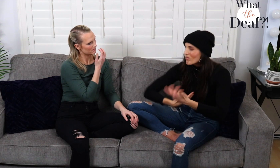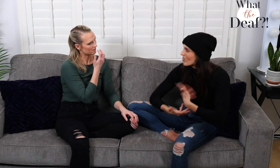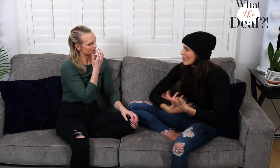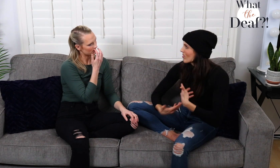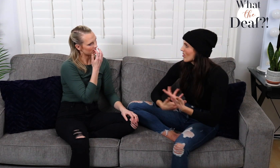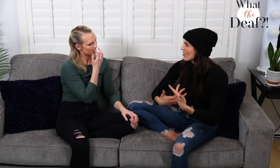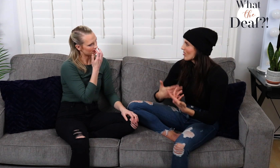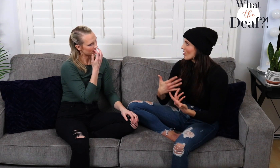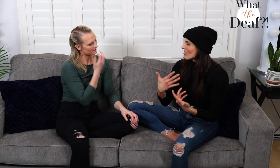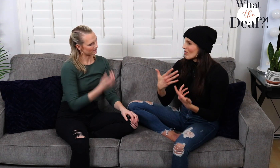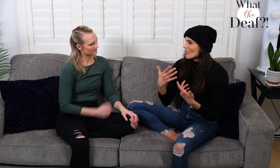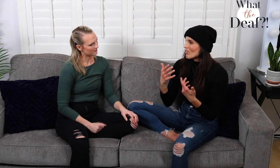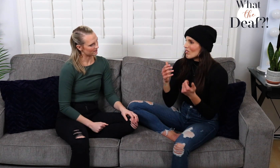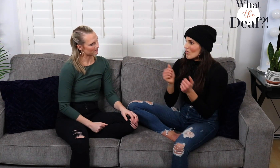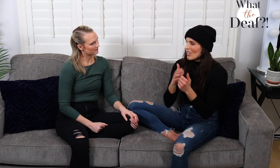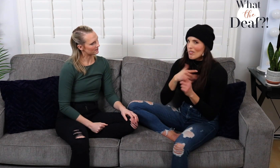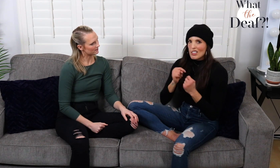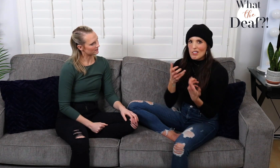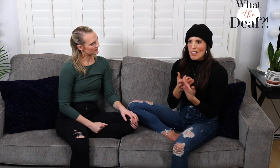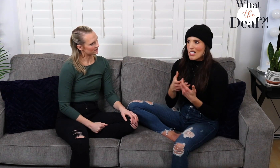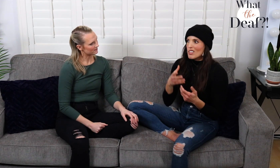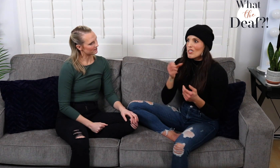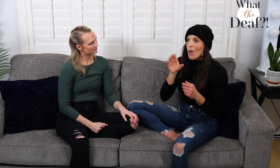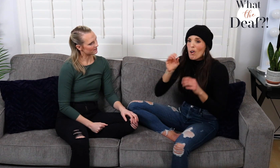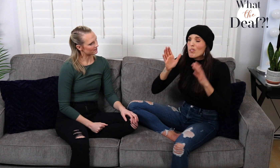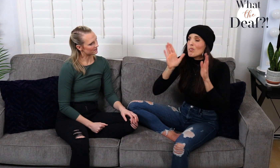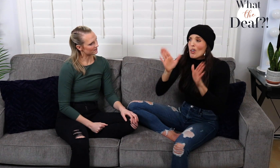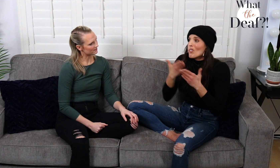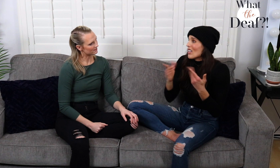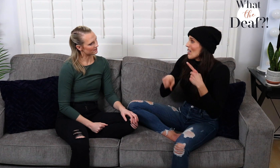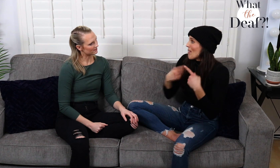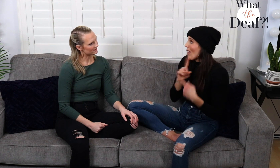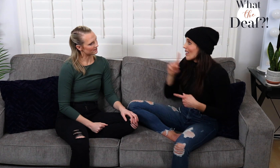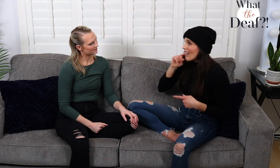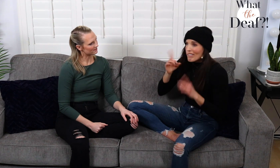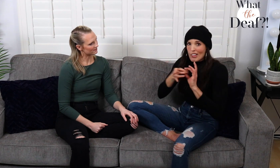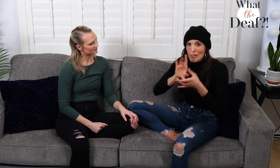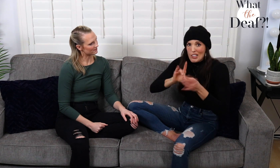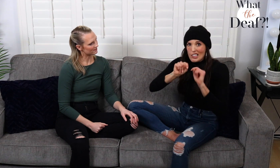also have an interaction with my teammates. So the wonderful thing about the Deaf Olympic